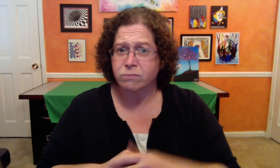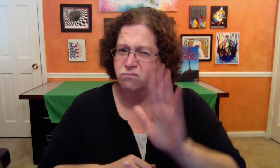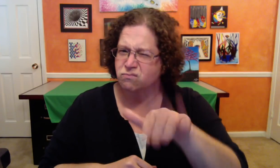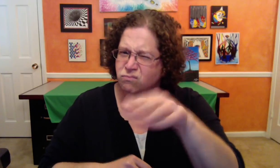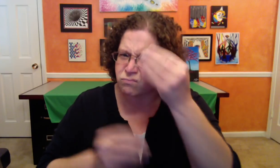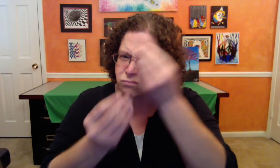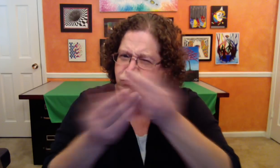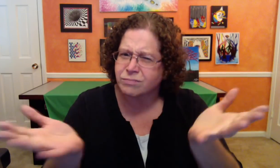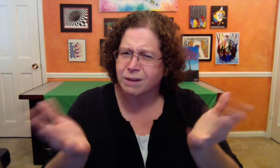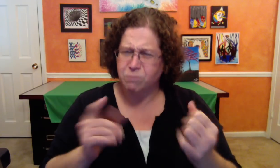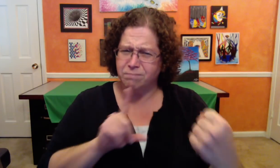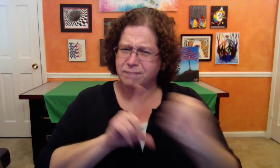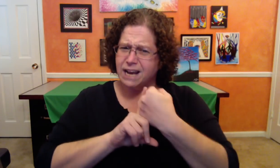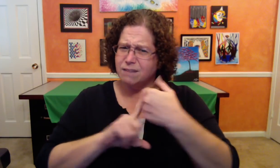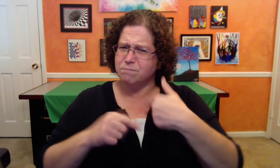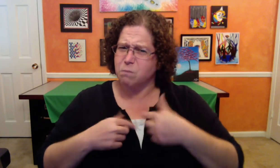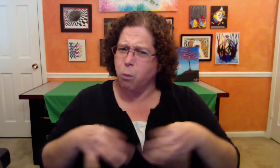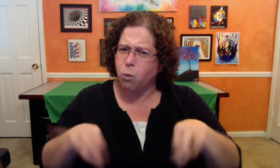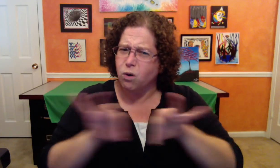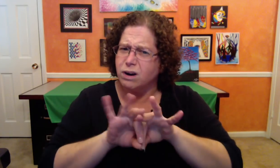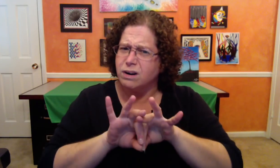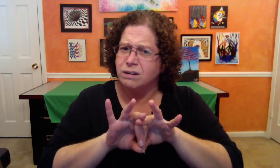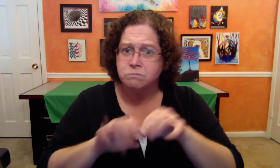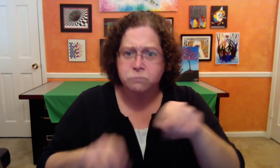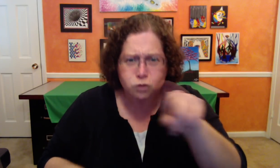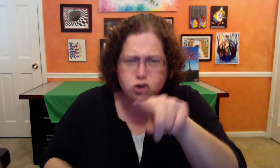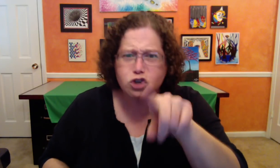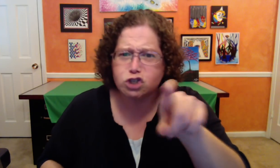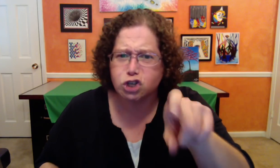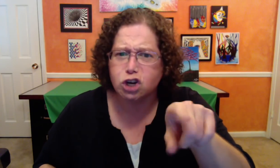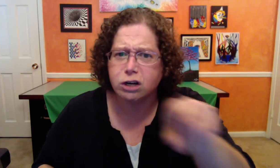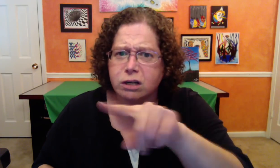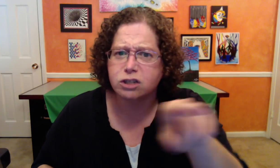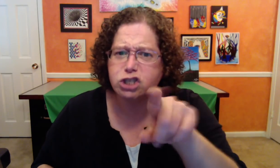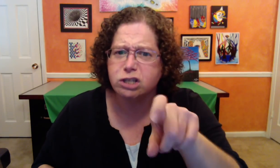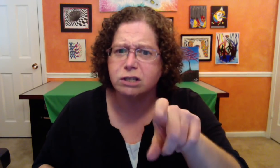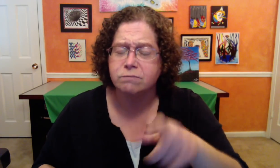Did you realize how it had impacted me and you? You should have.